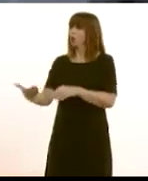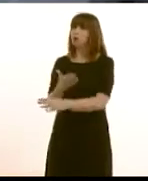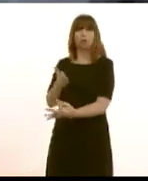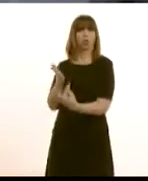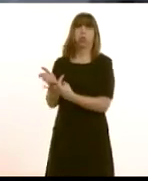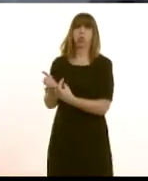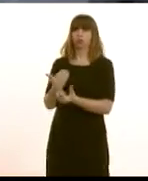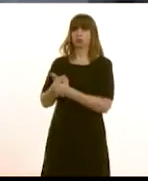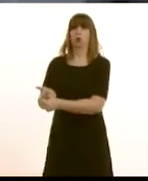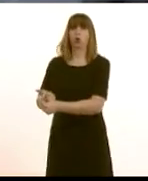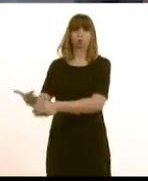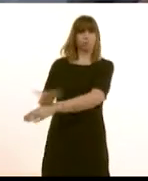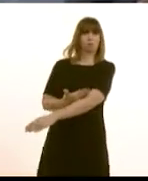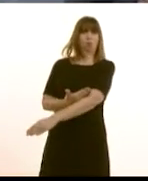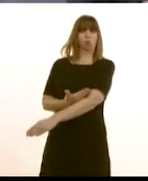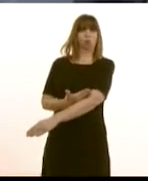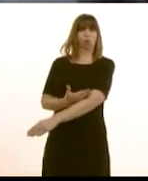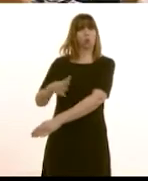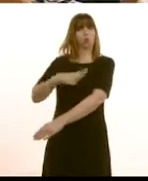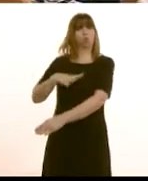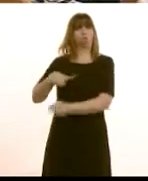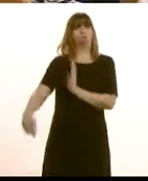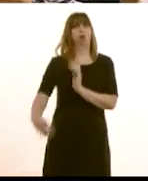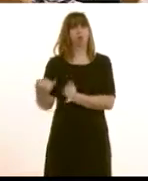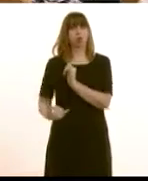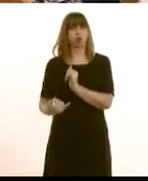you outline how you will address that point? Carwyn Jones: Yes. Schools Challenge Cymru,